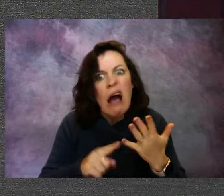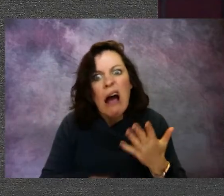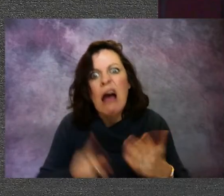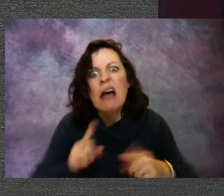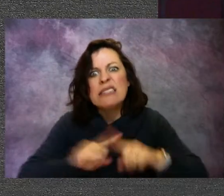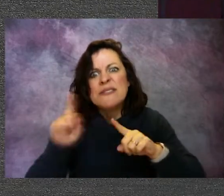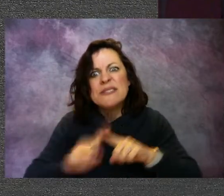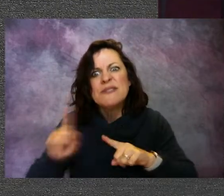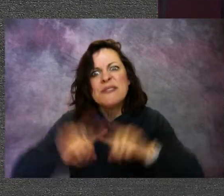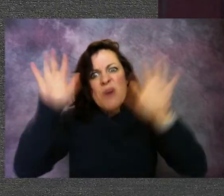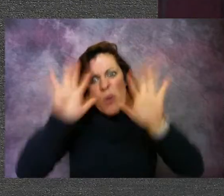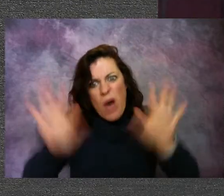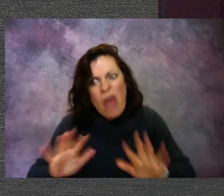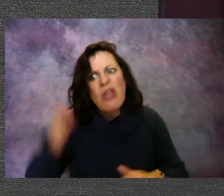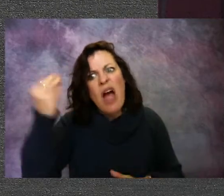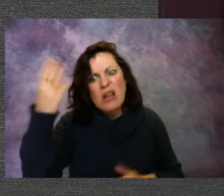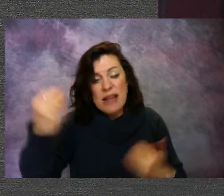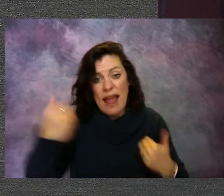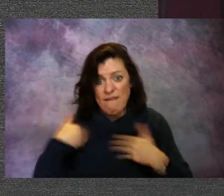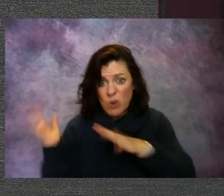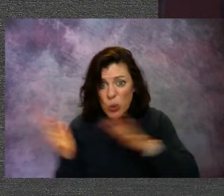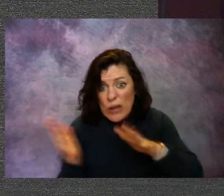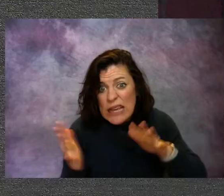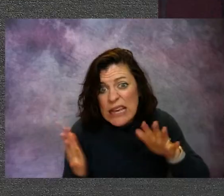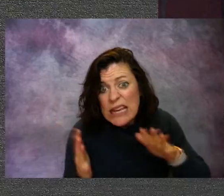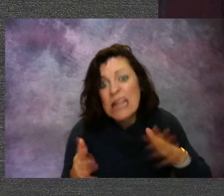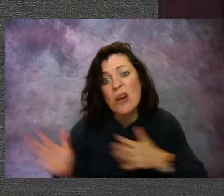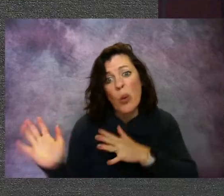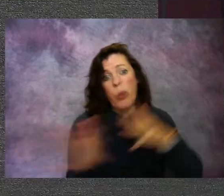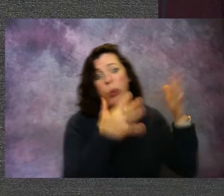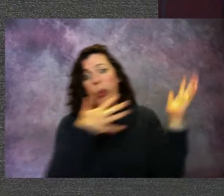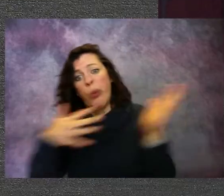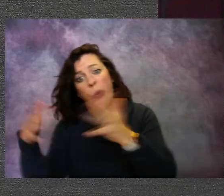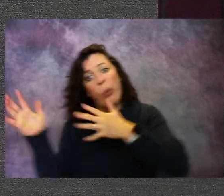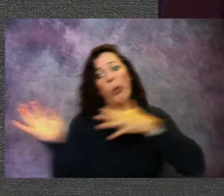We can have the windy, we can have the rainy weather